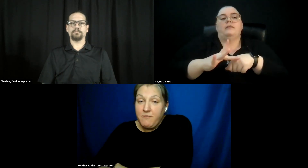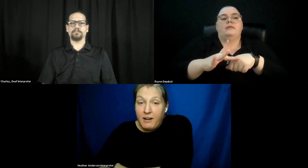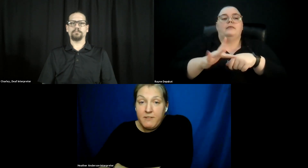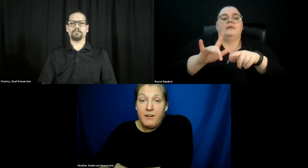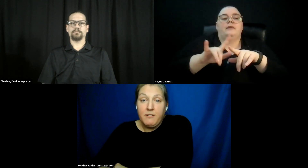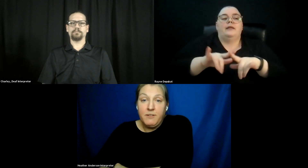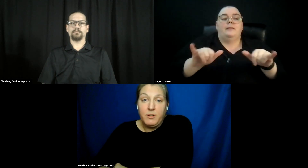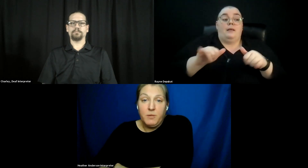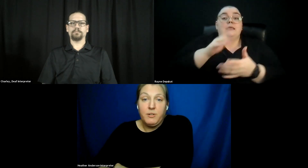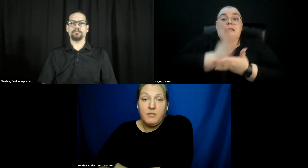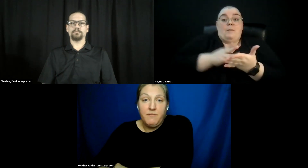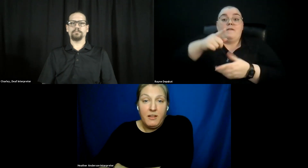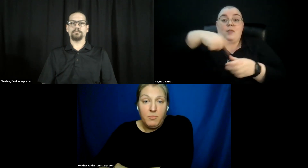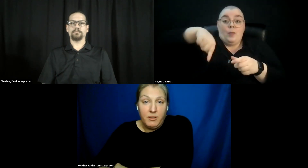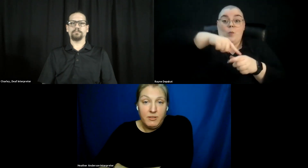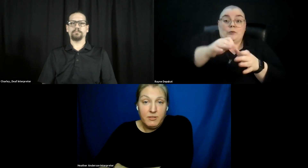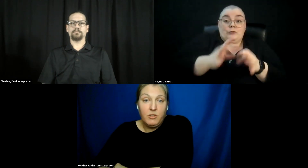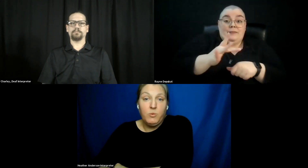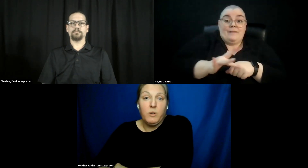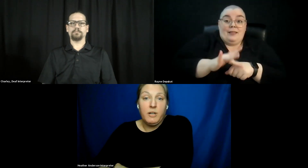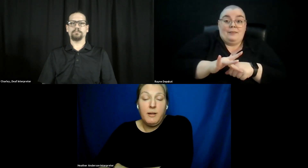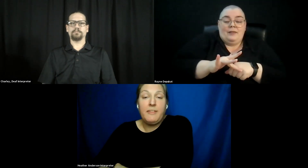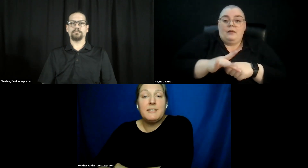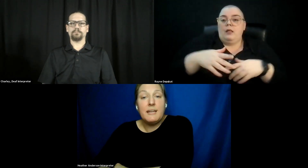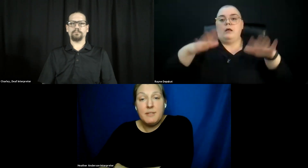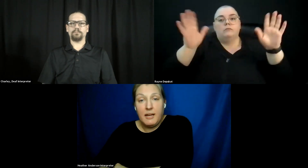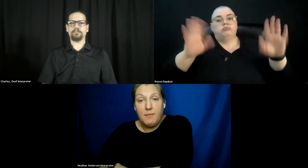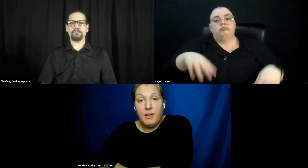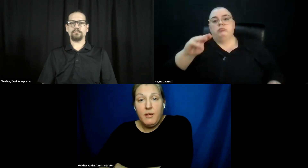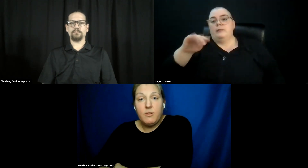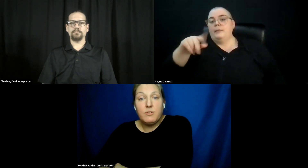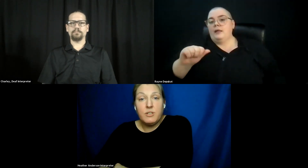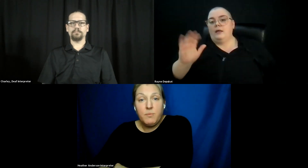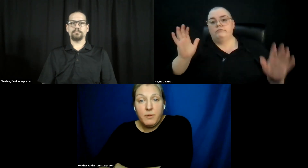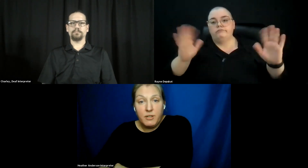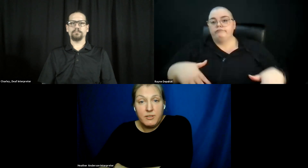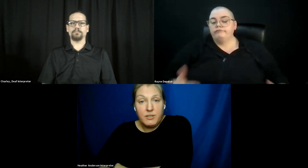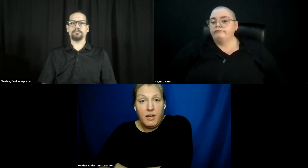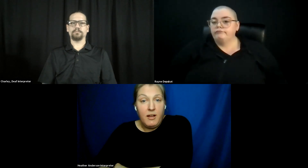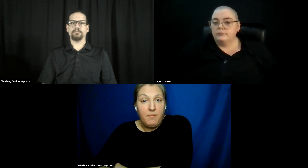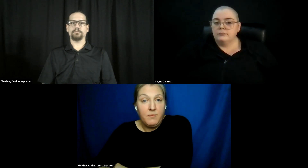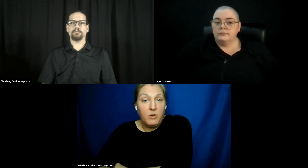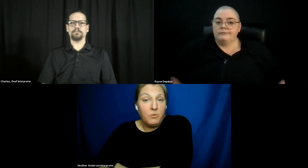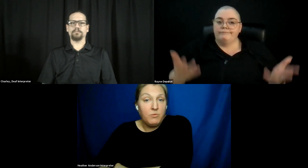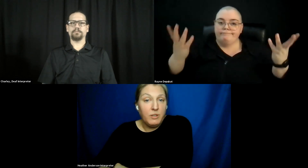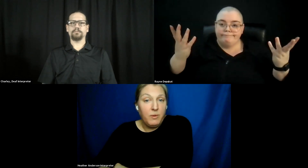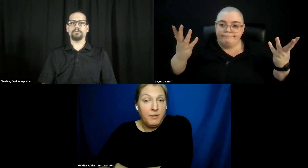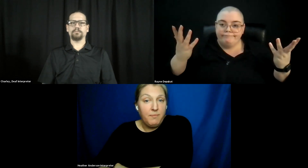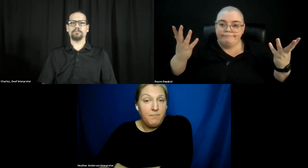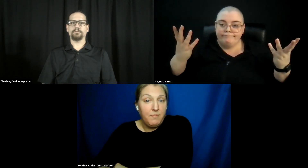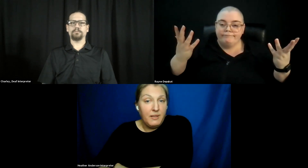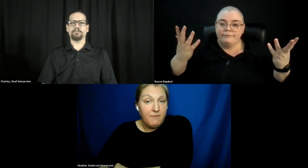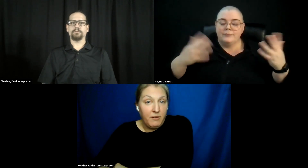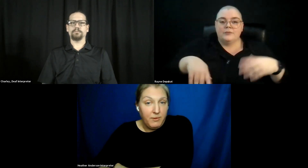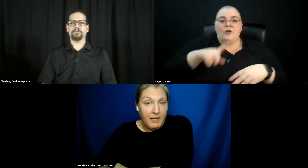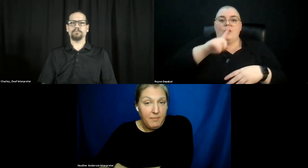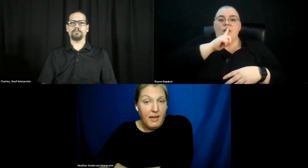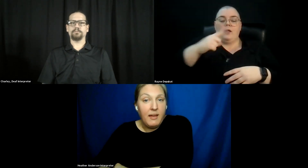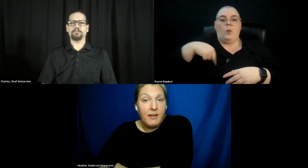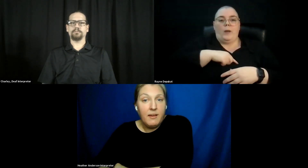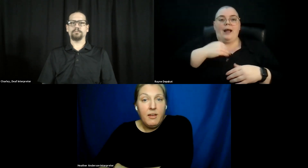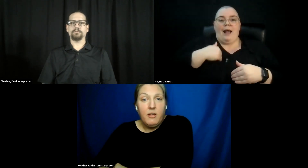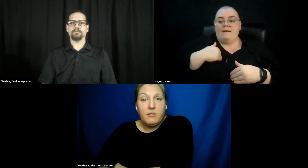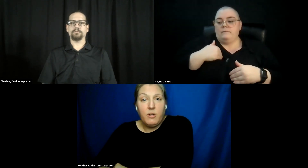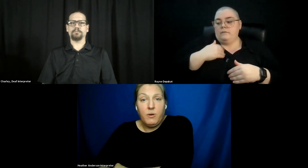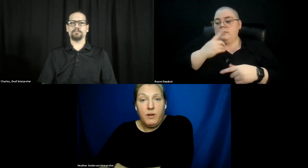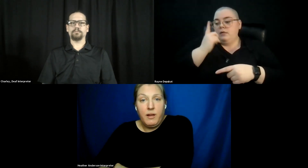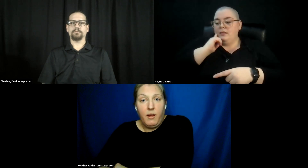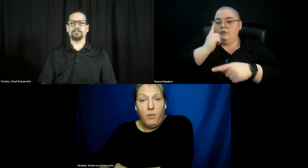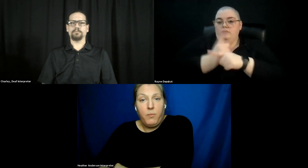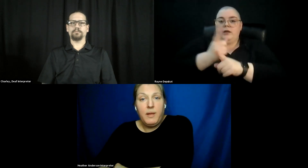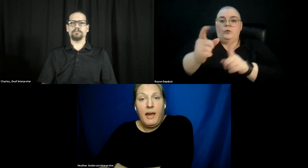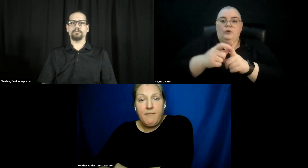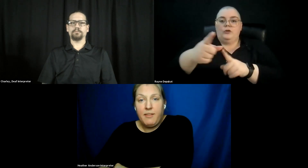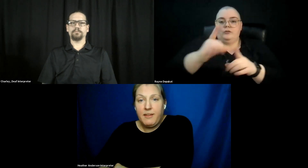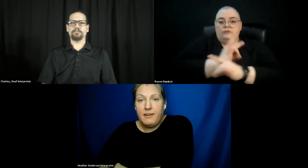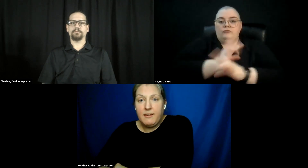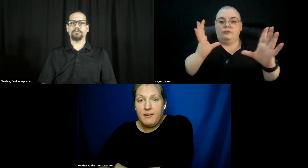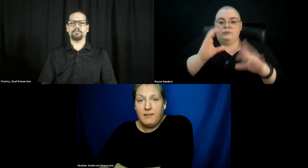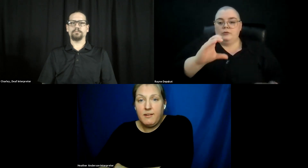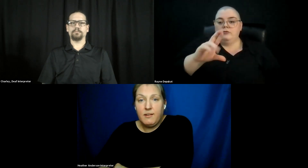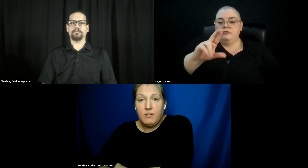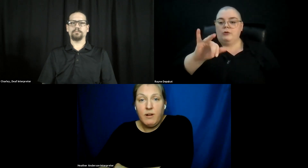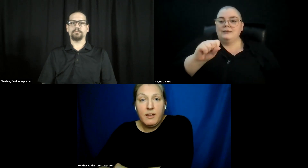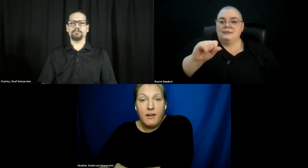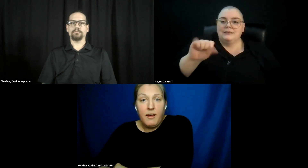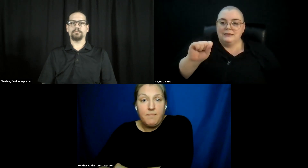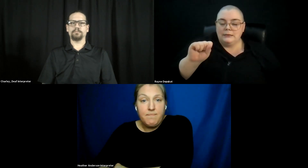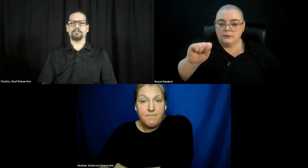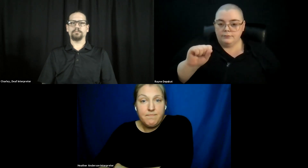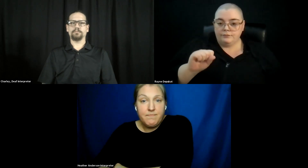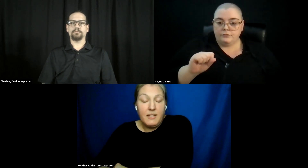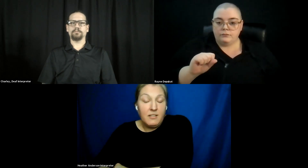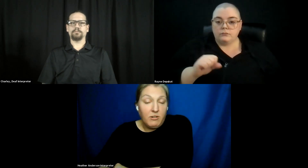There's very, very few interpreters available to do work at the same time. Those interpreters, don't really want to be involved with the MPA. So, we have I think you're right.